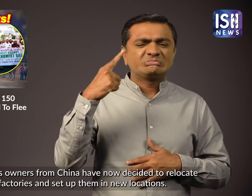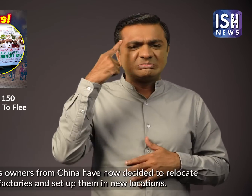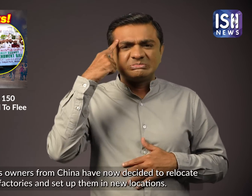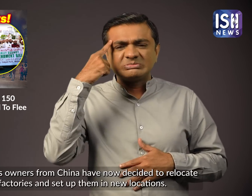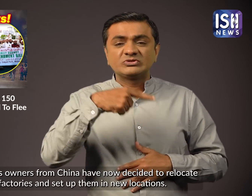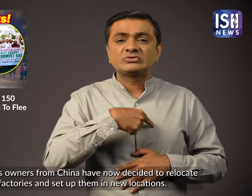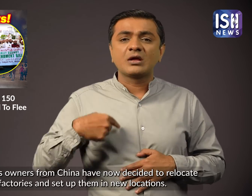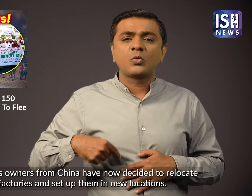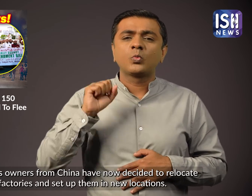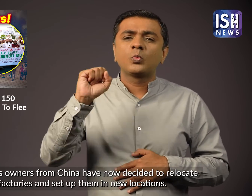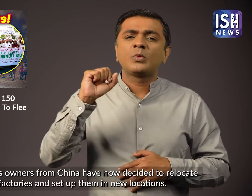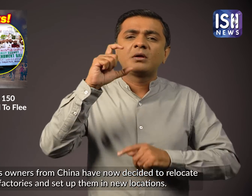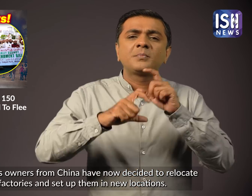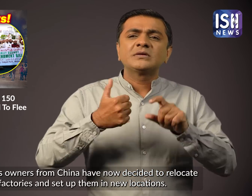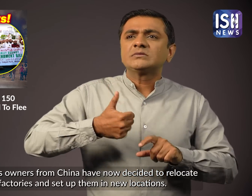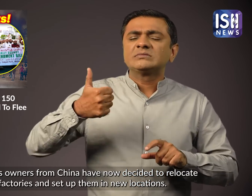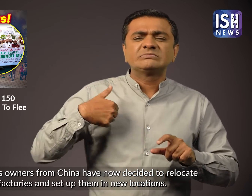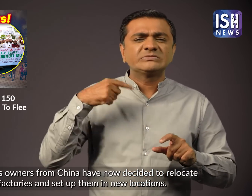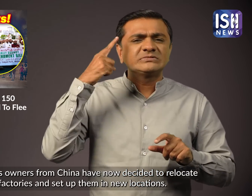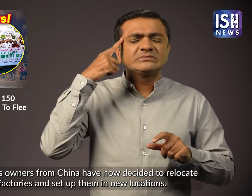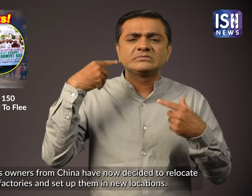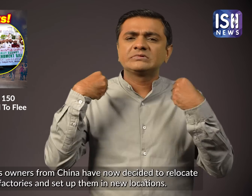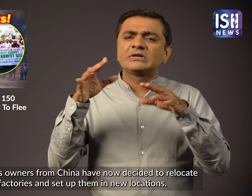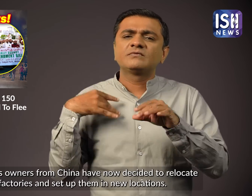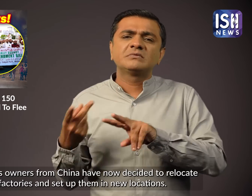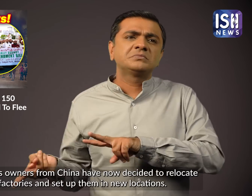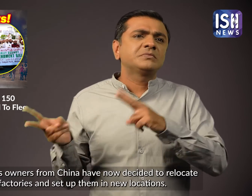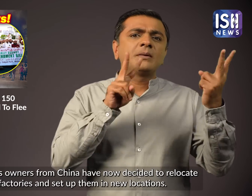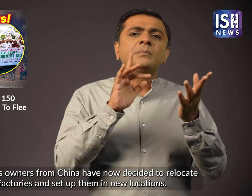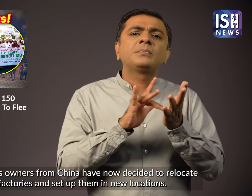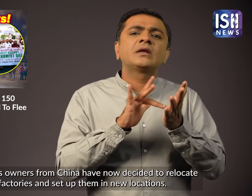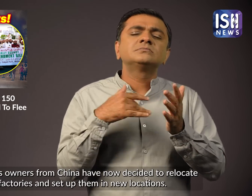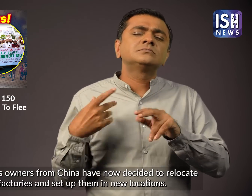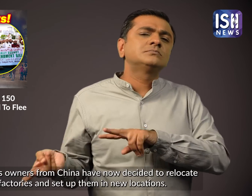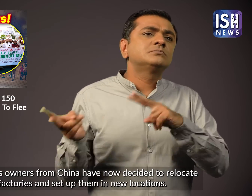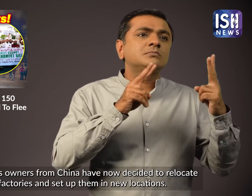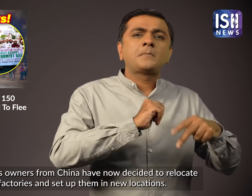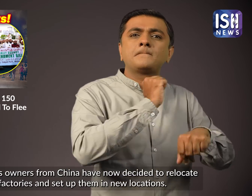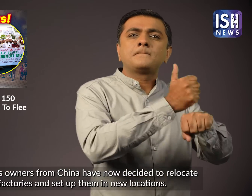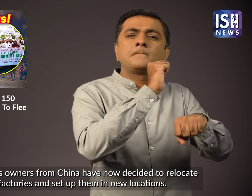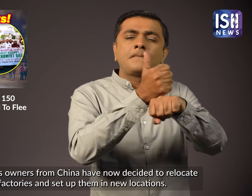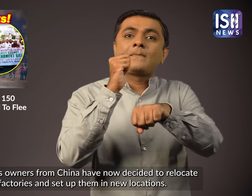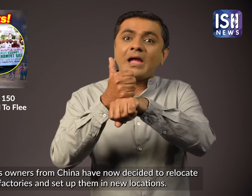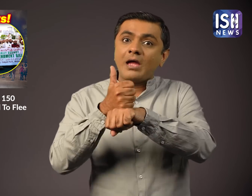Manybusiness owners from China have now decided to relocate their factories and set up them in new locations.